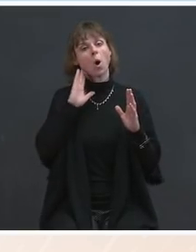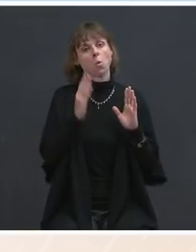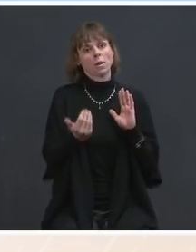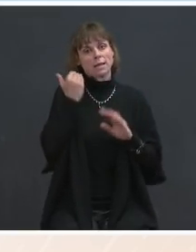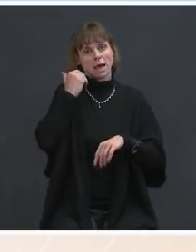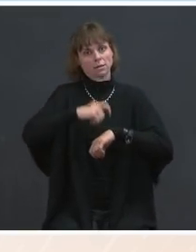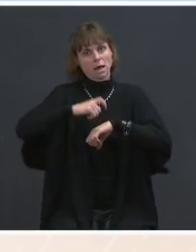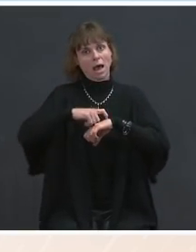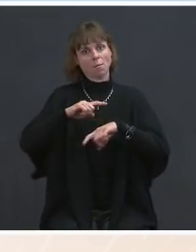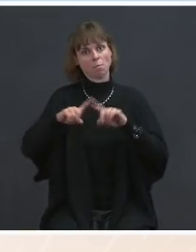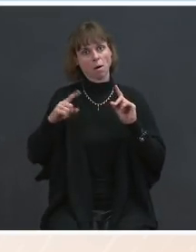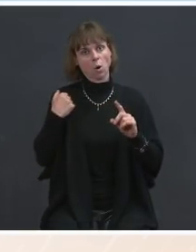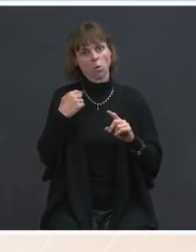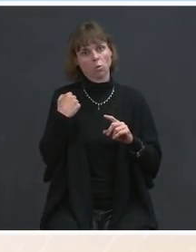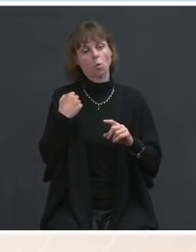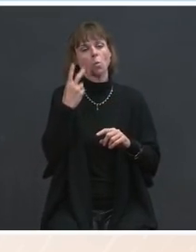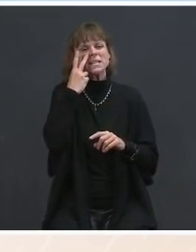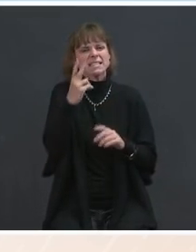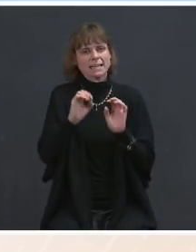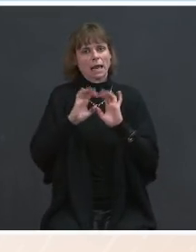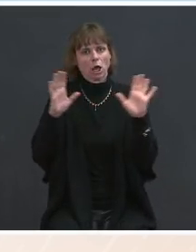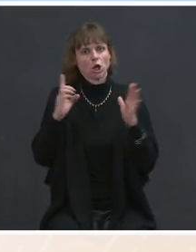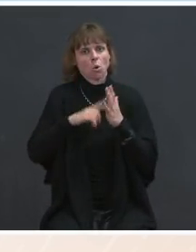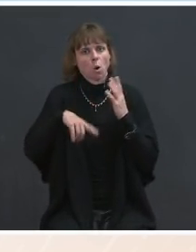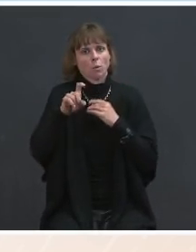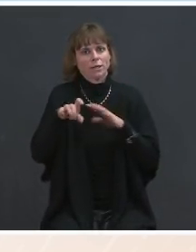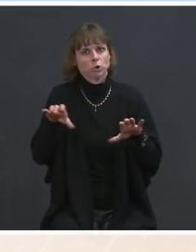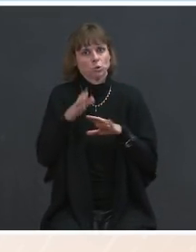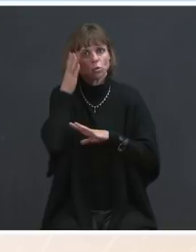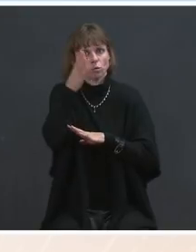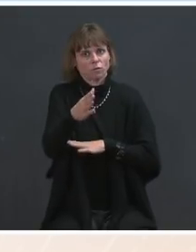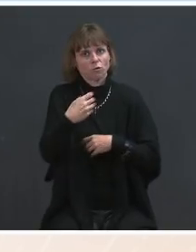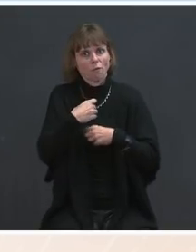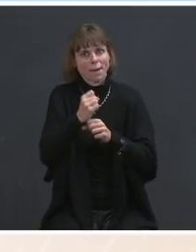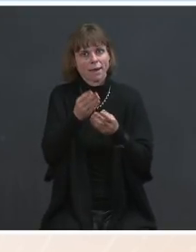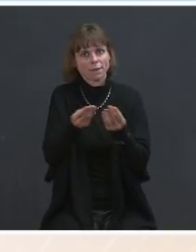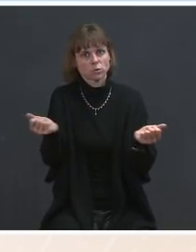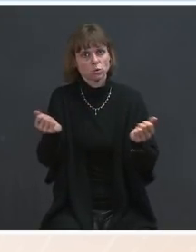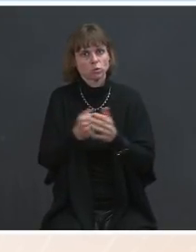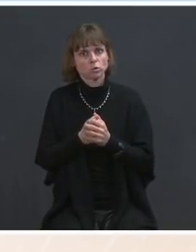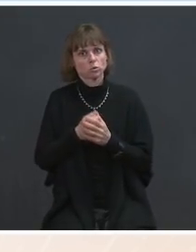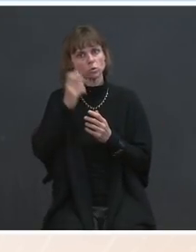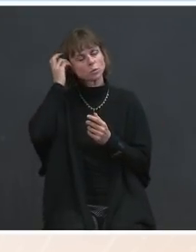on putting forward solutions. The Press: And I understand the idea of these facilities not being designed by children.